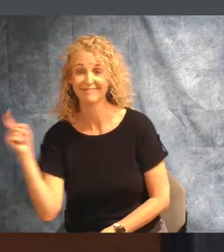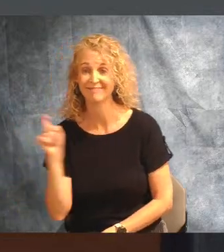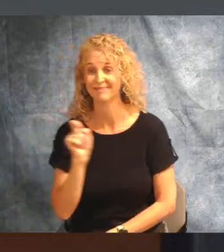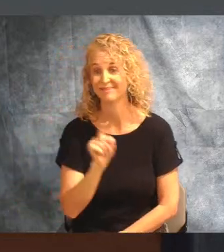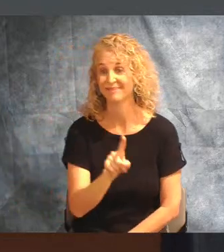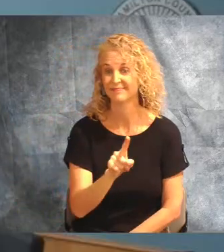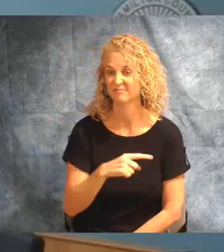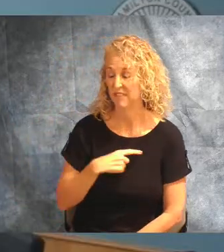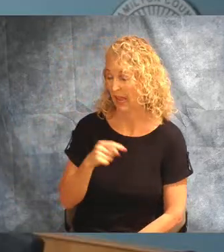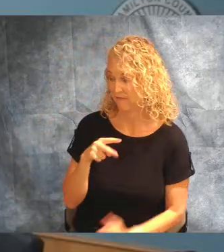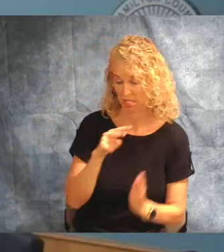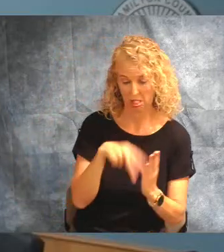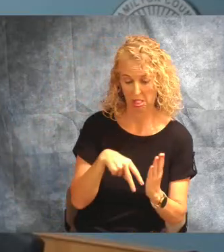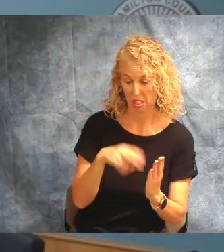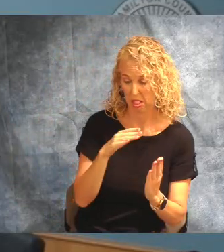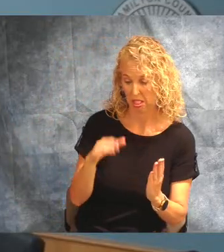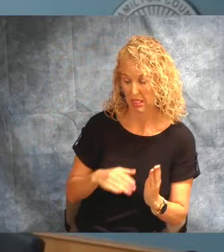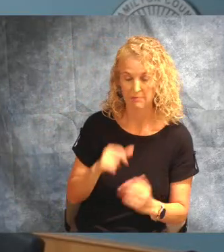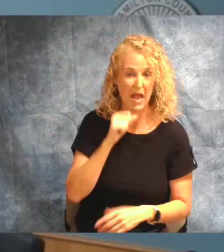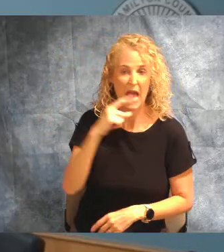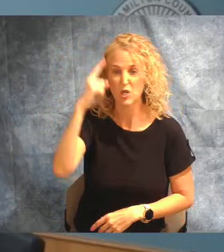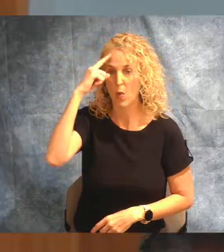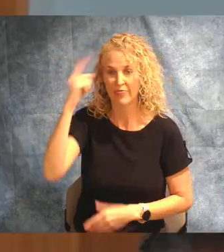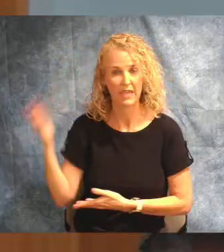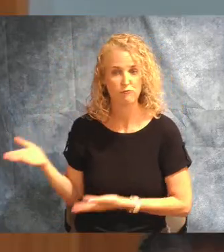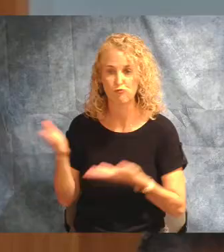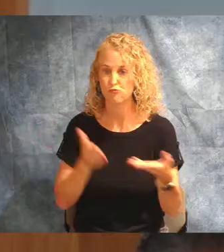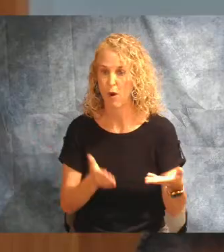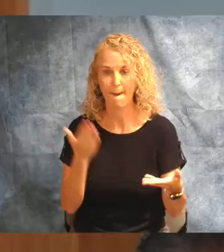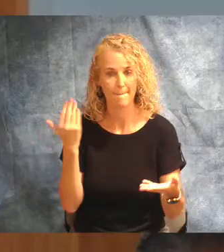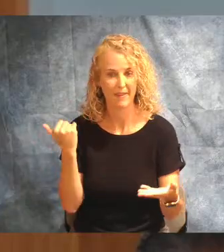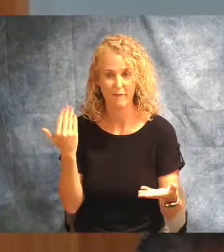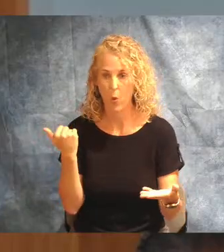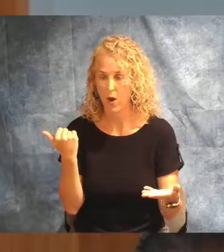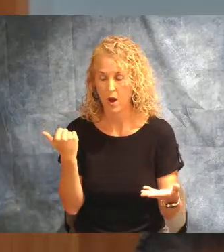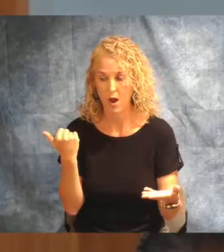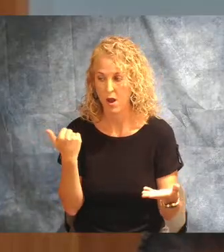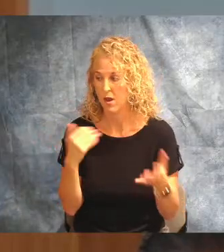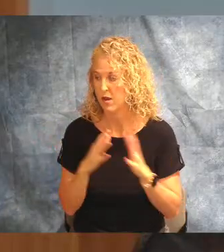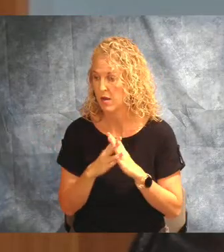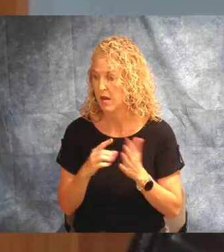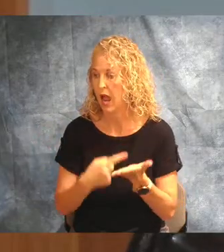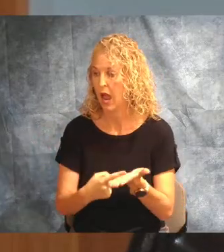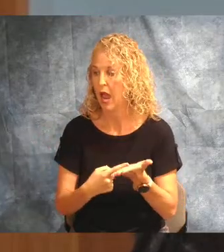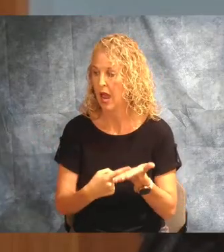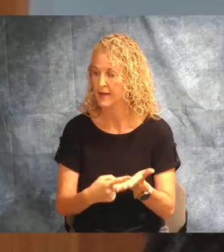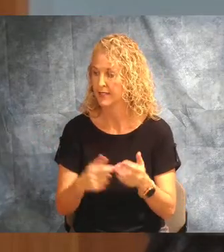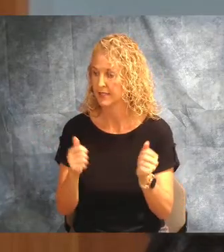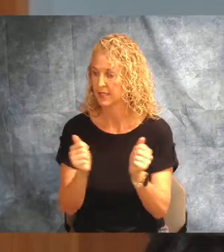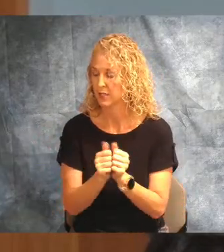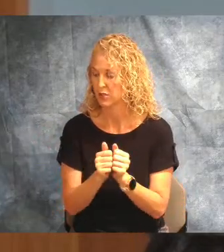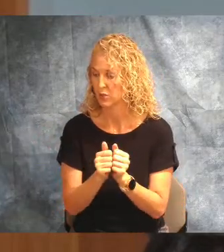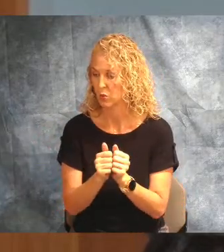seen this before and I don't think we've brought this I'm not sure that we brought it before the Commissioners. So, I discussed it with the with the interim clerk and we thought it doesn't hurt